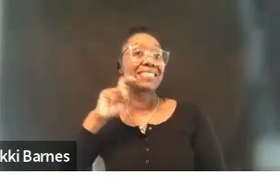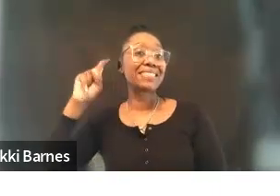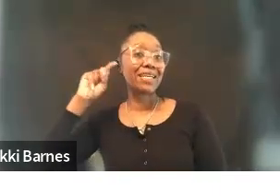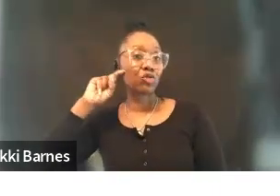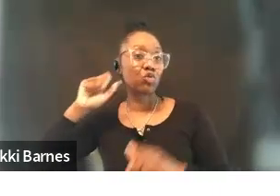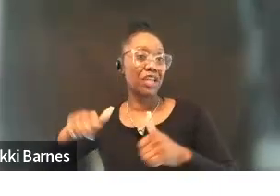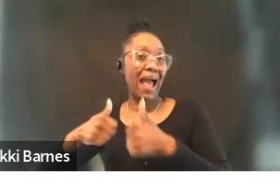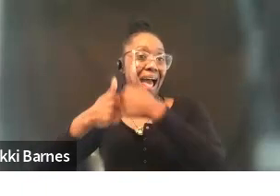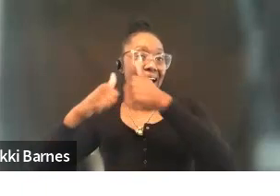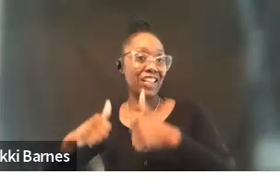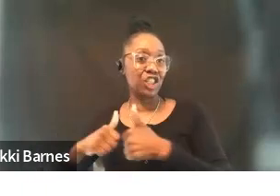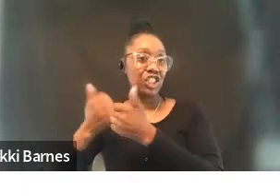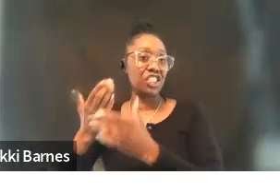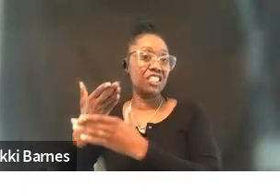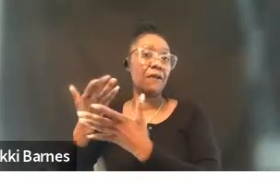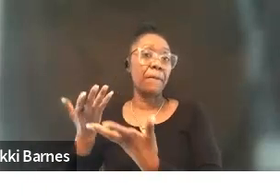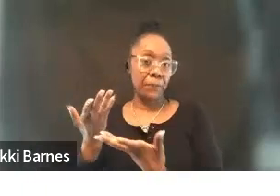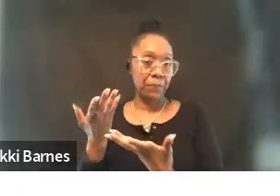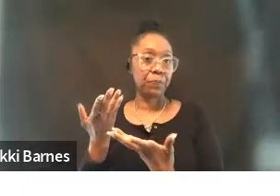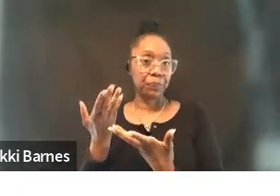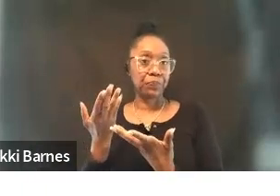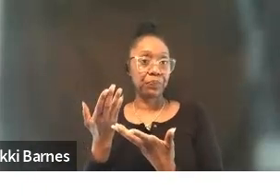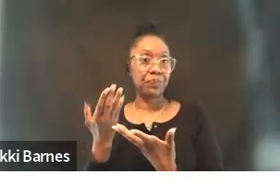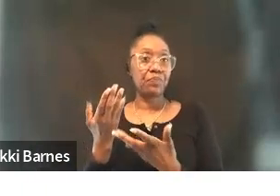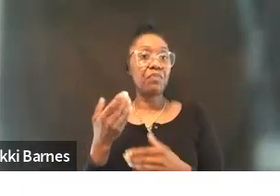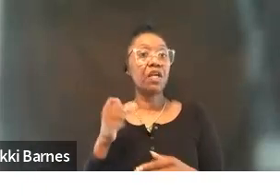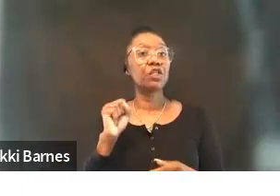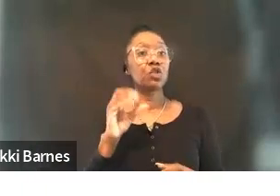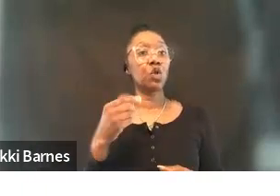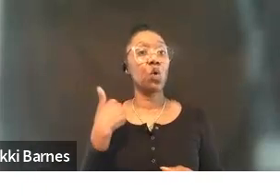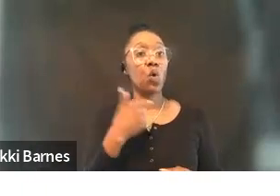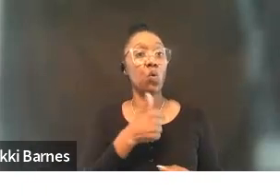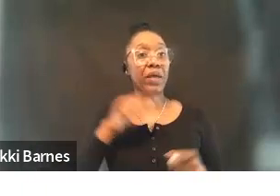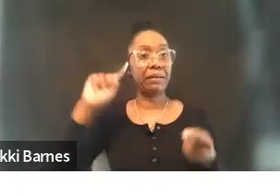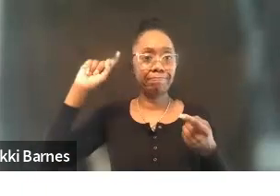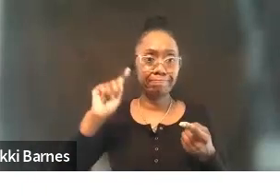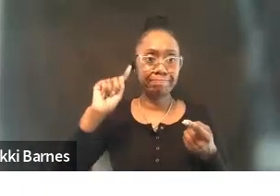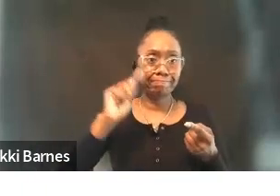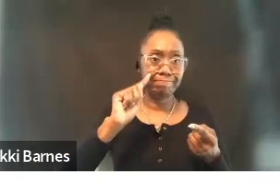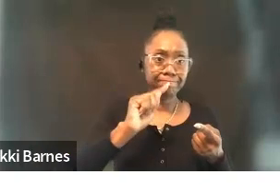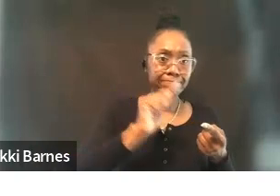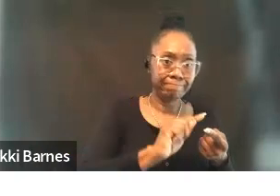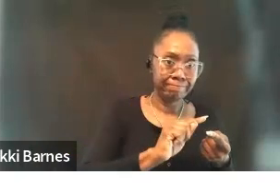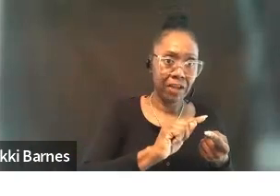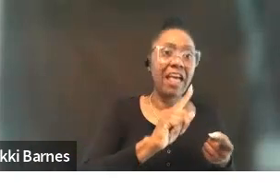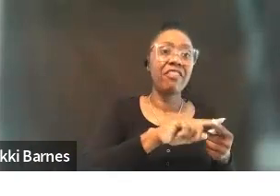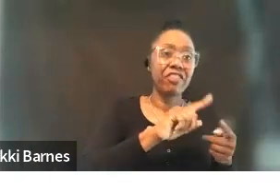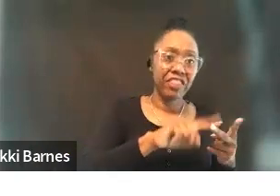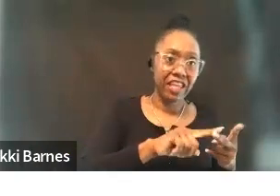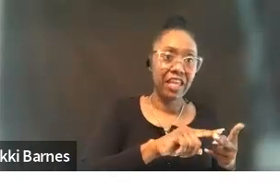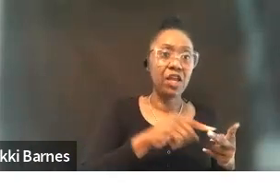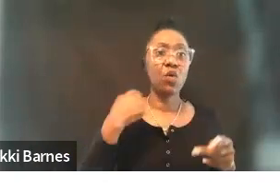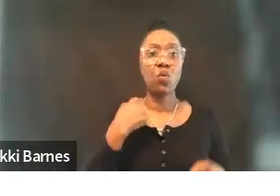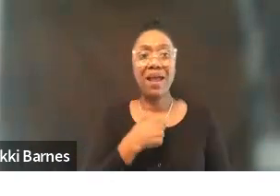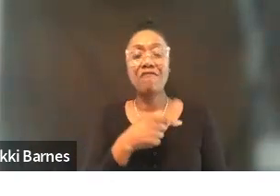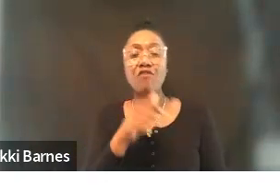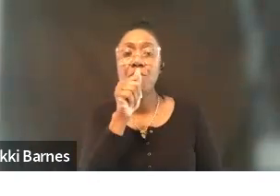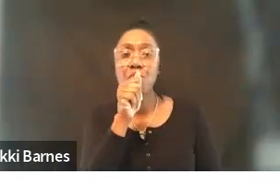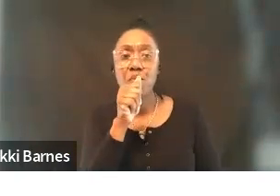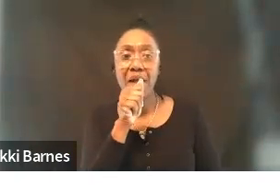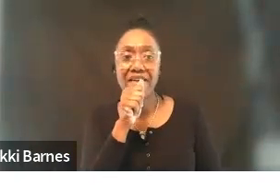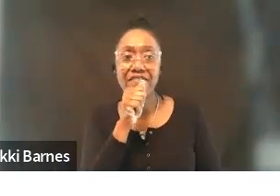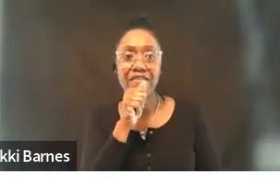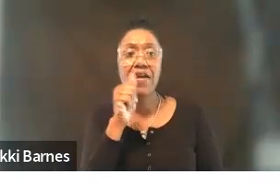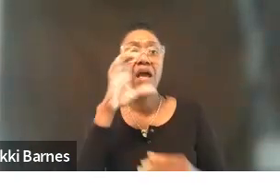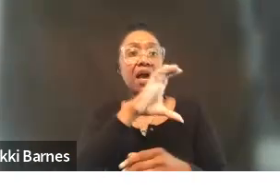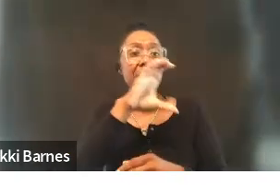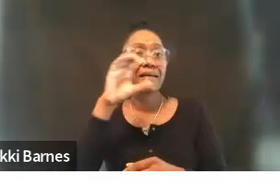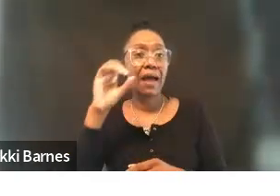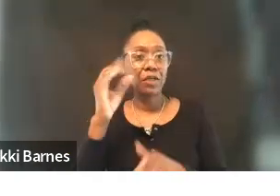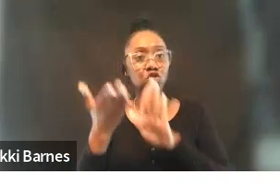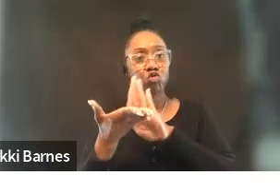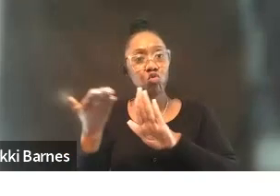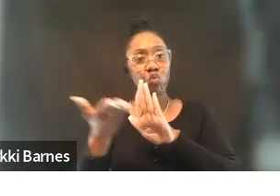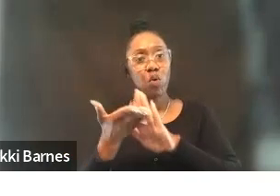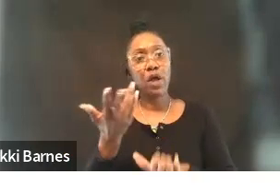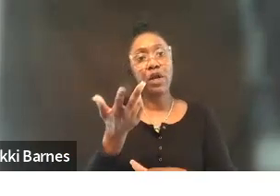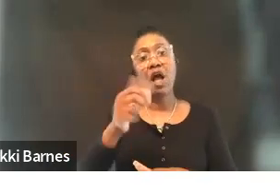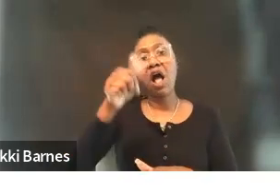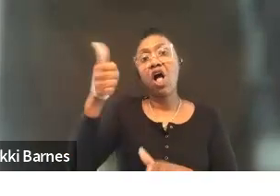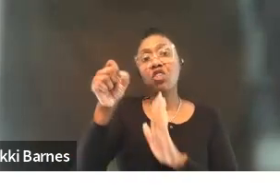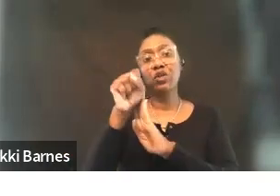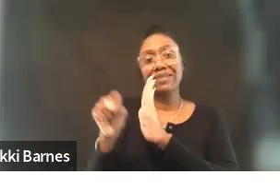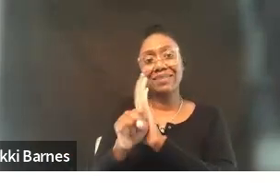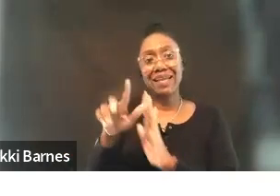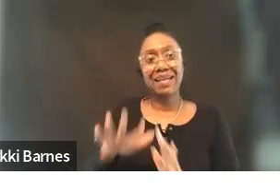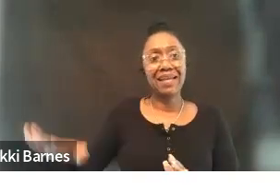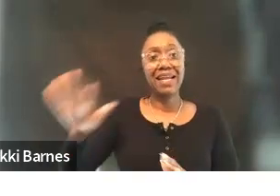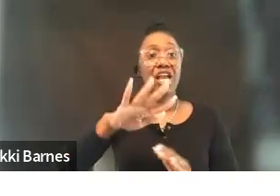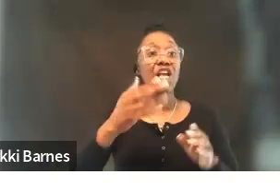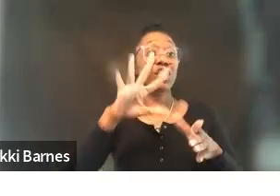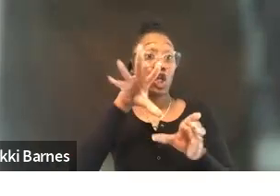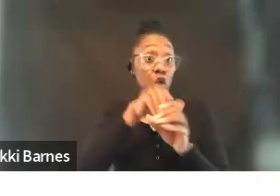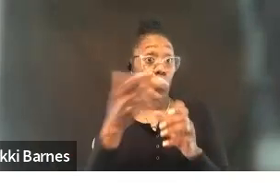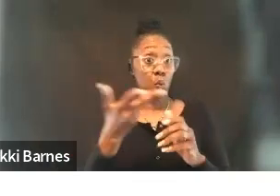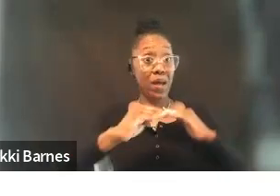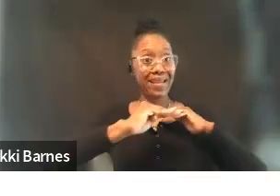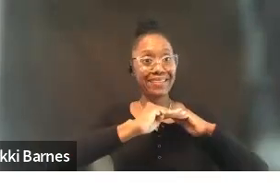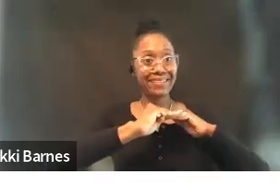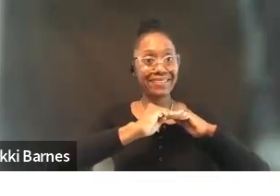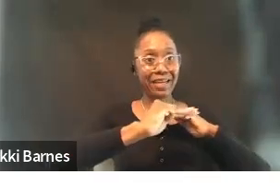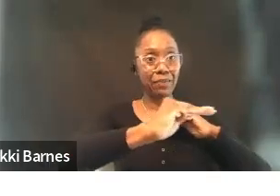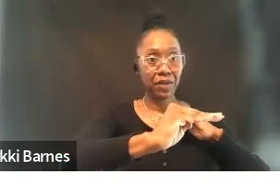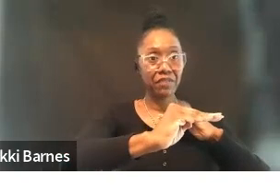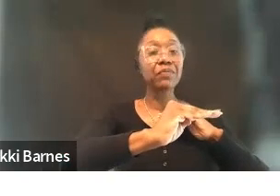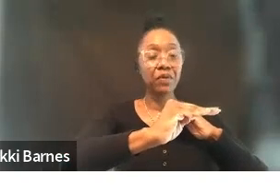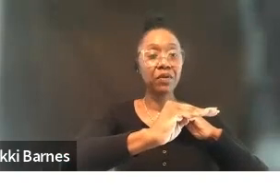We also on. Downsized and privatized or had had private providers agree to run 3 other state programs that we had and this included a stabilization unit that we have for people with IDB and mental health needs.